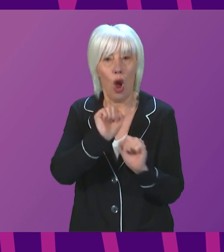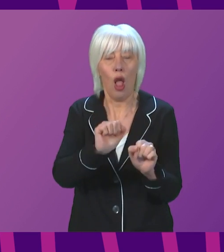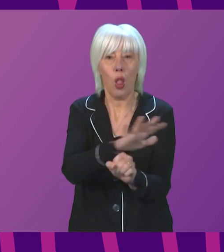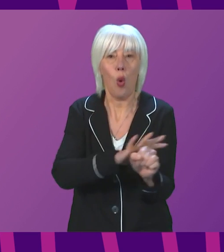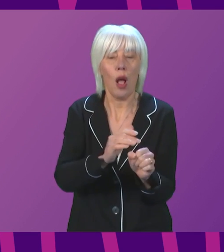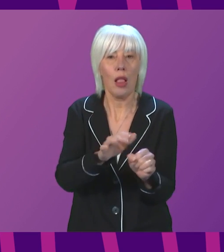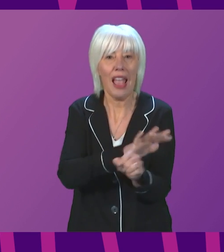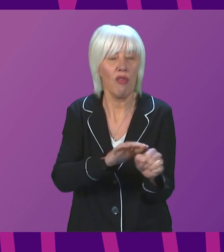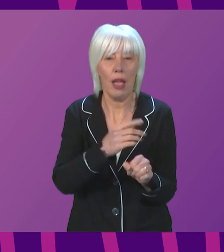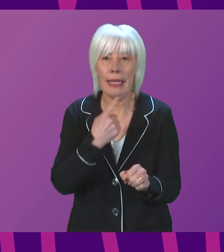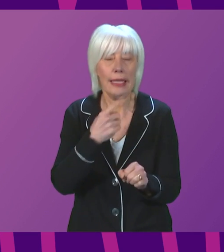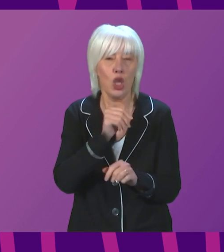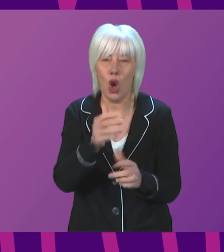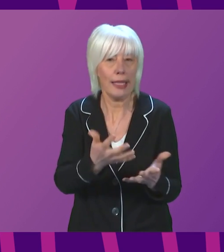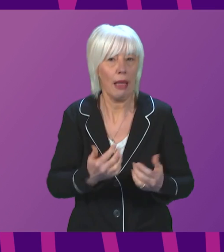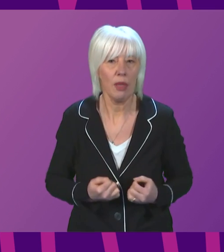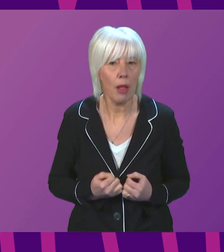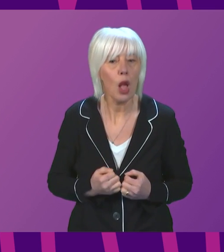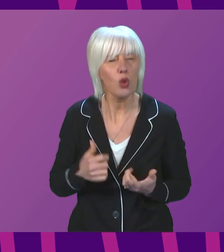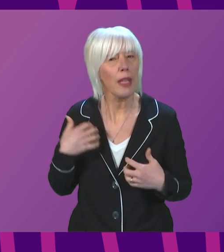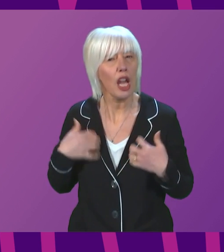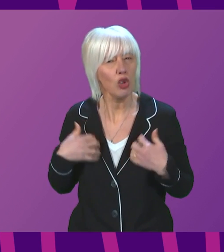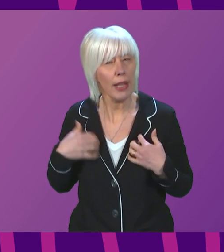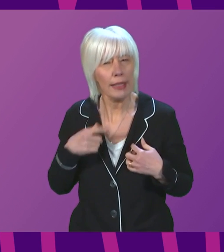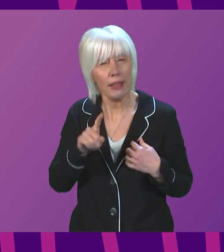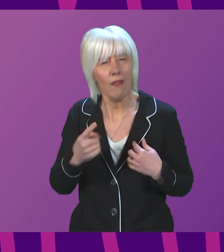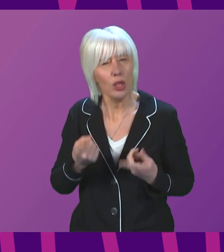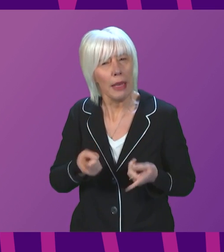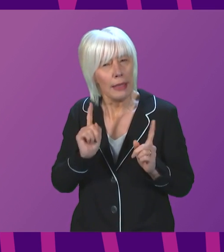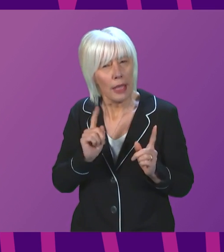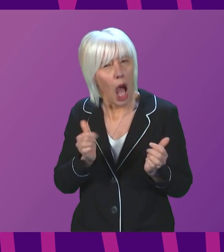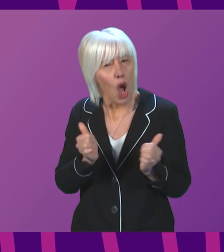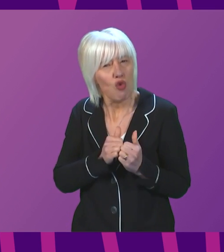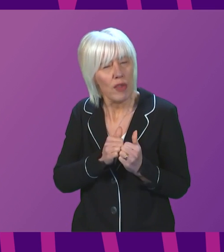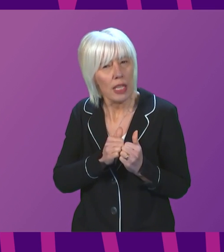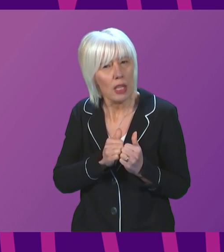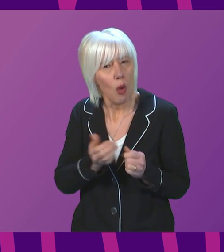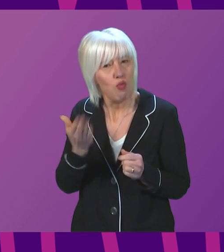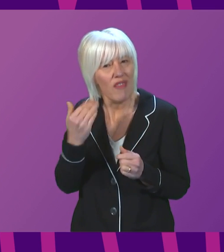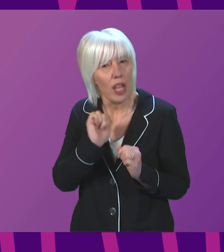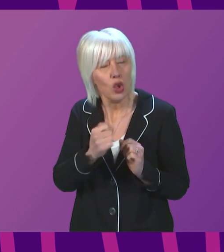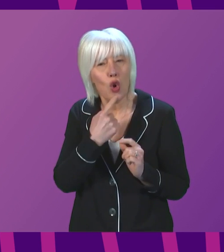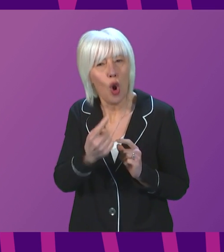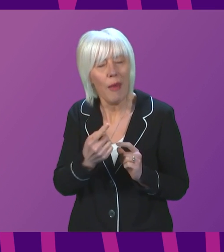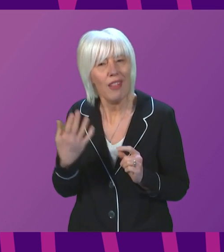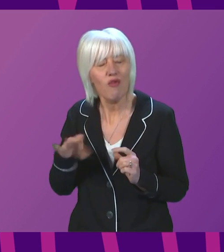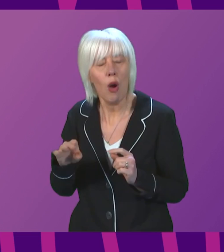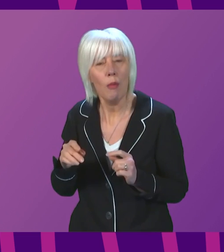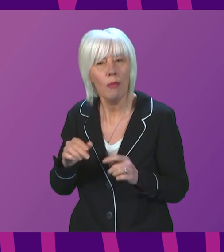I am interested to see whether the First Minister agrees with that previous comment from her transport minister.